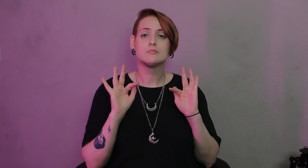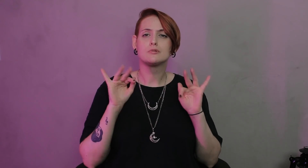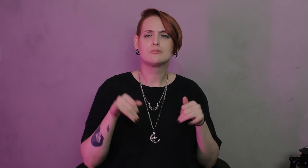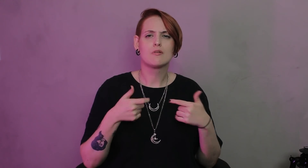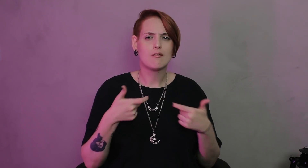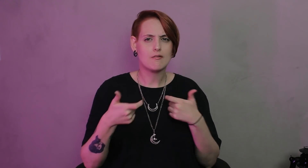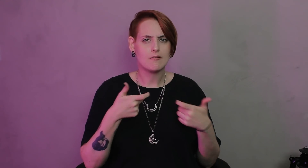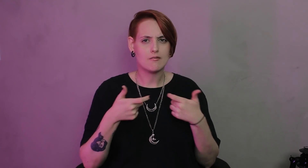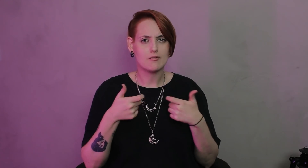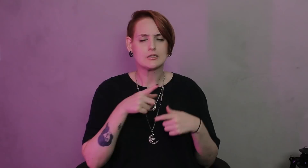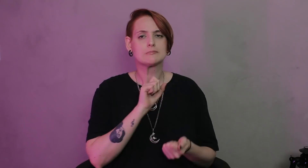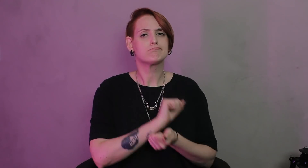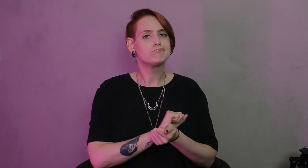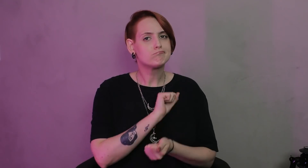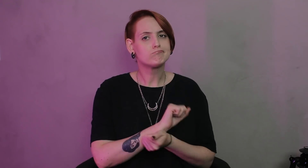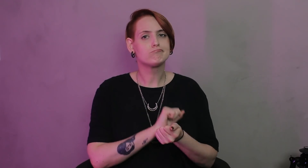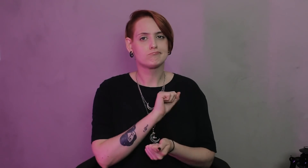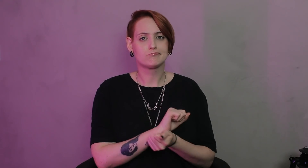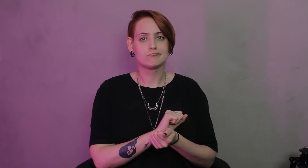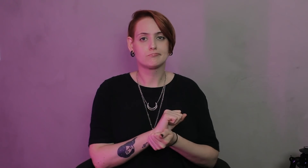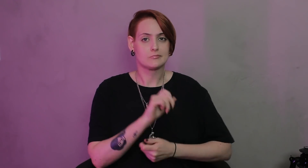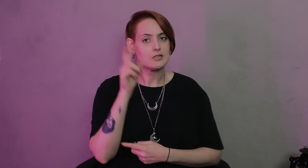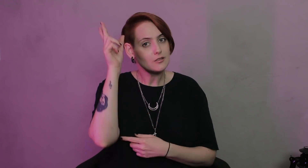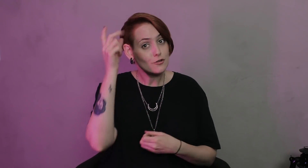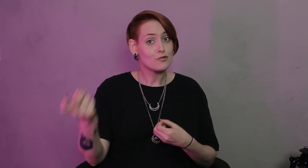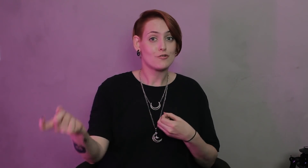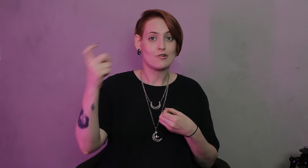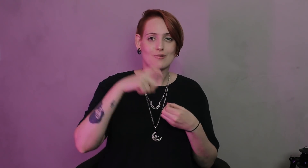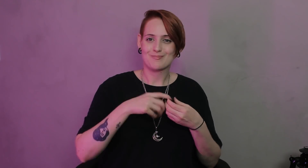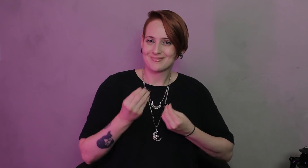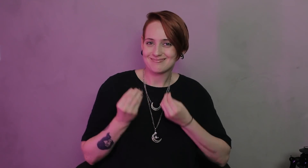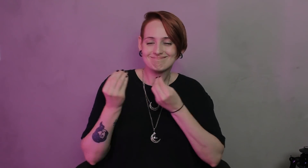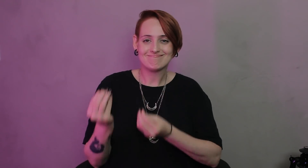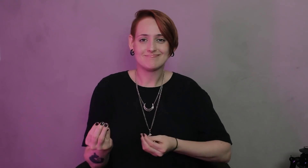At the end of the war, she waited until Anne returned,